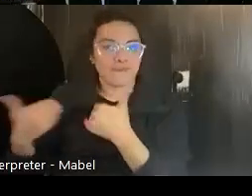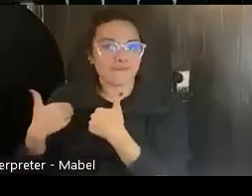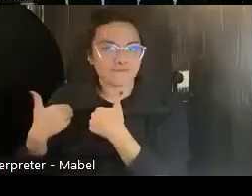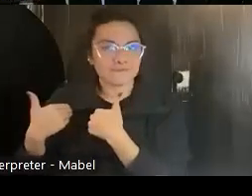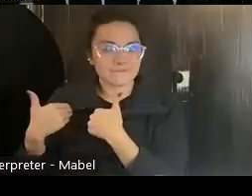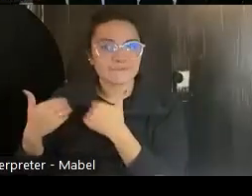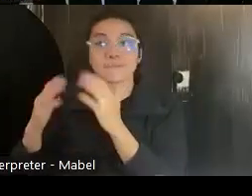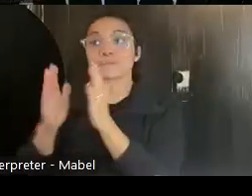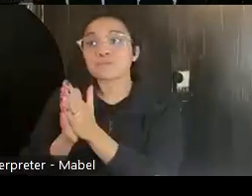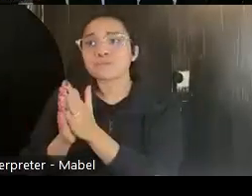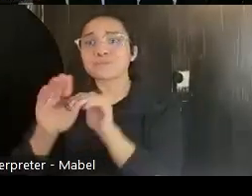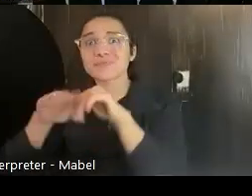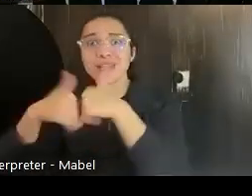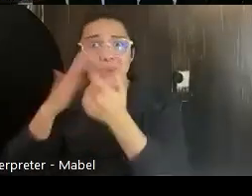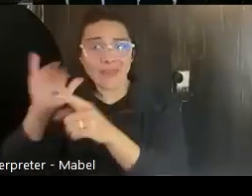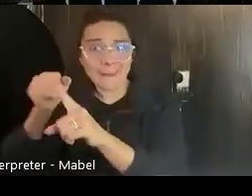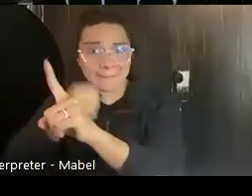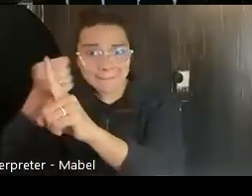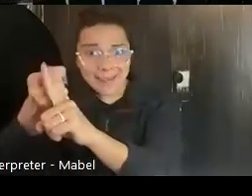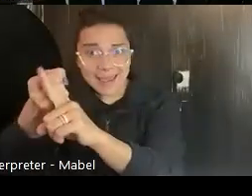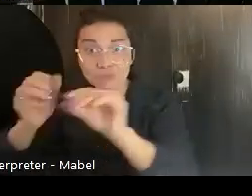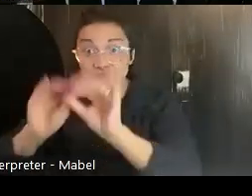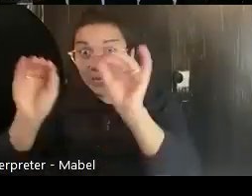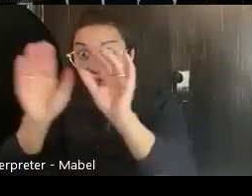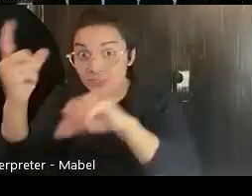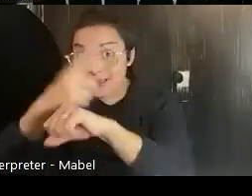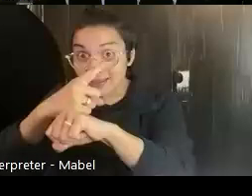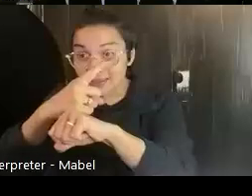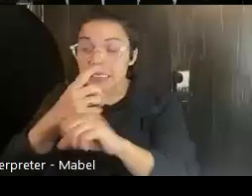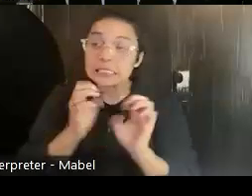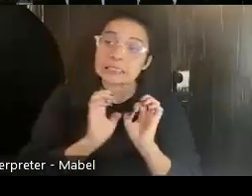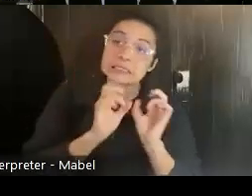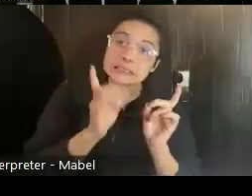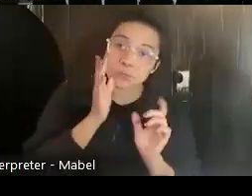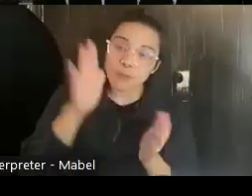impact brigher days again the the Ed will be a less aversive environment um but it will also